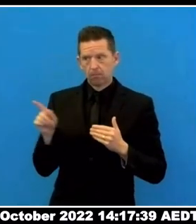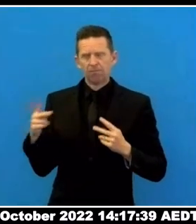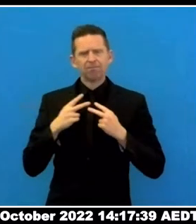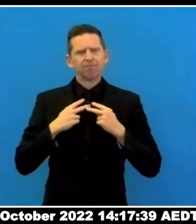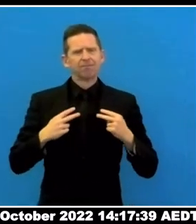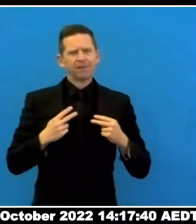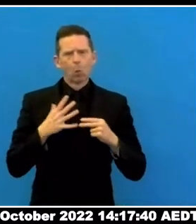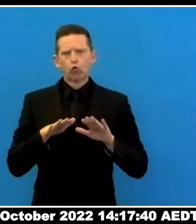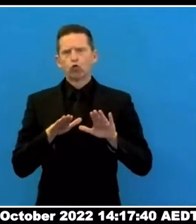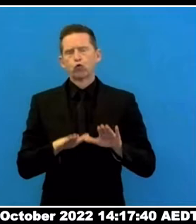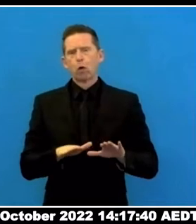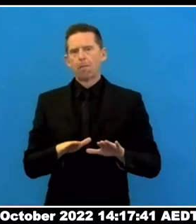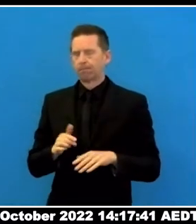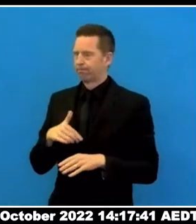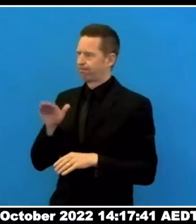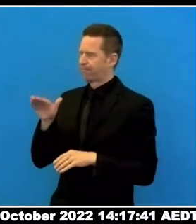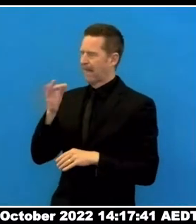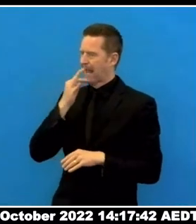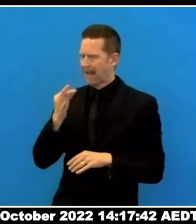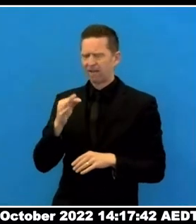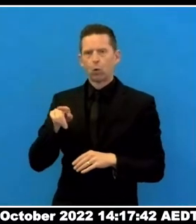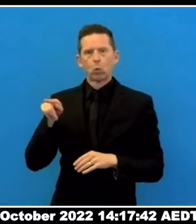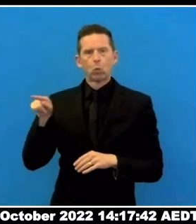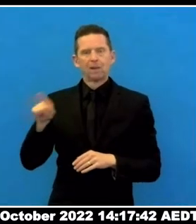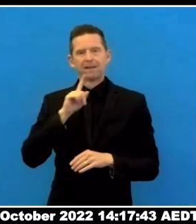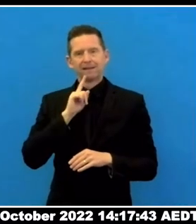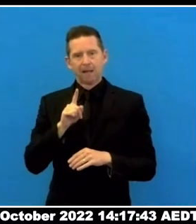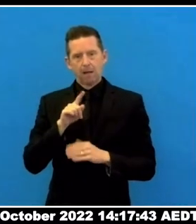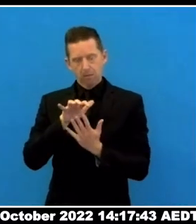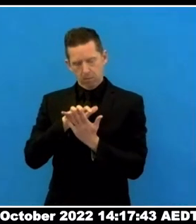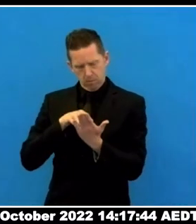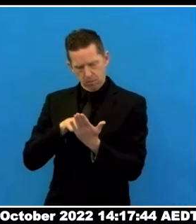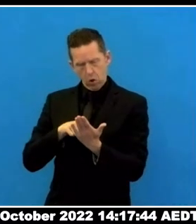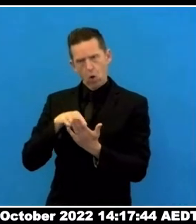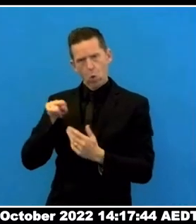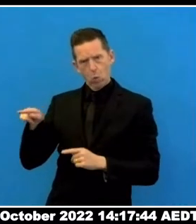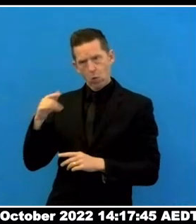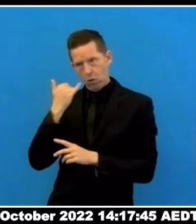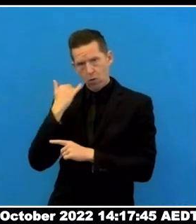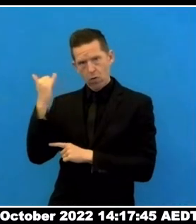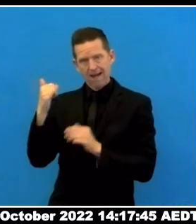When you say in the statement that you were on the phone to the NDIS